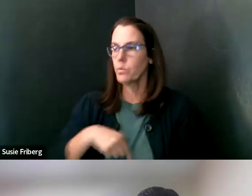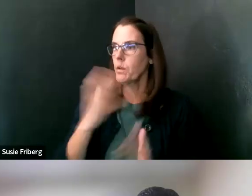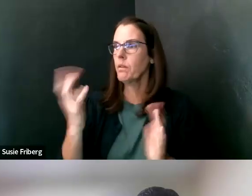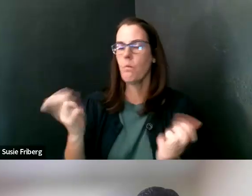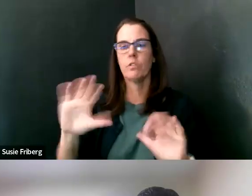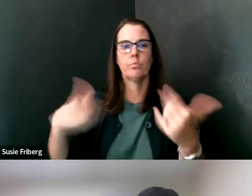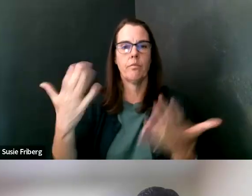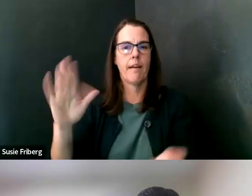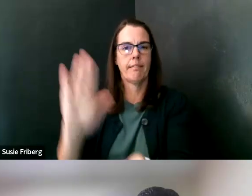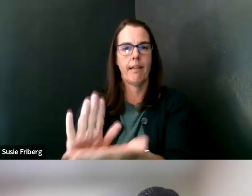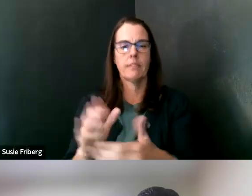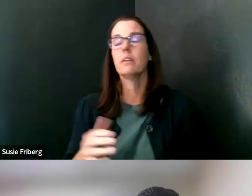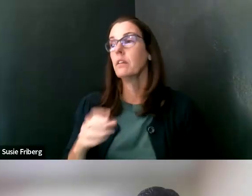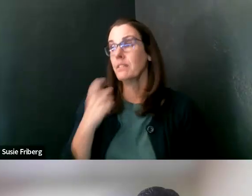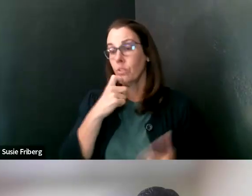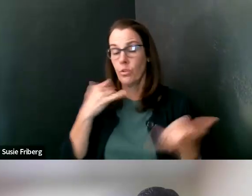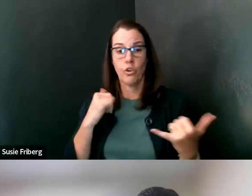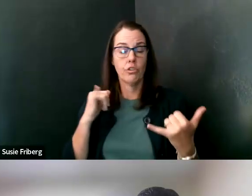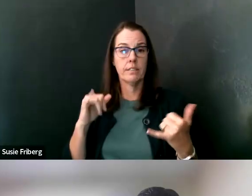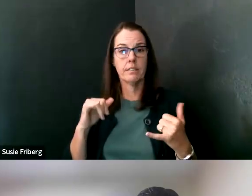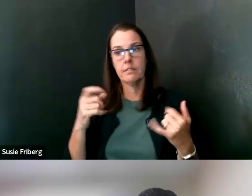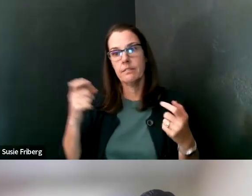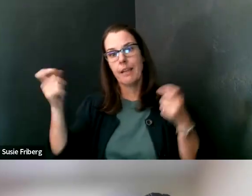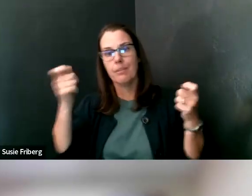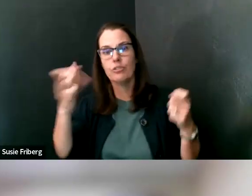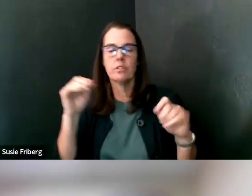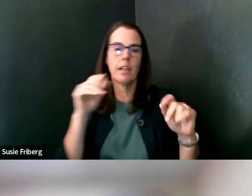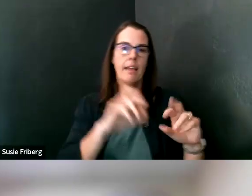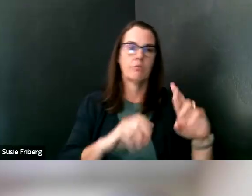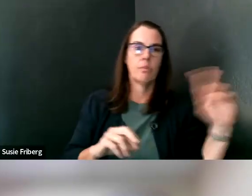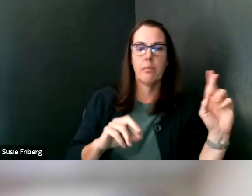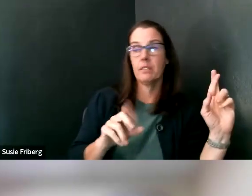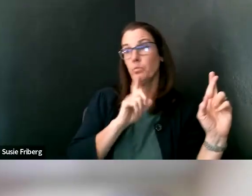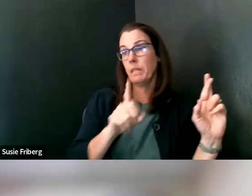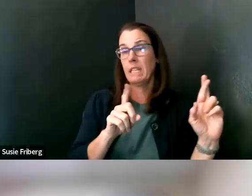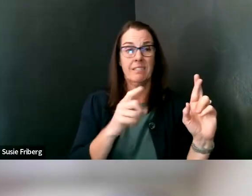the current administration and Republicans in Congress have really made a bad situation worse.